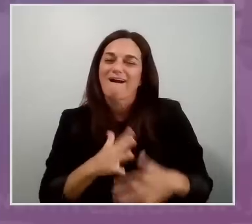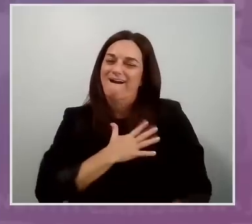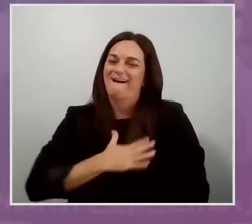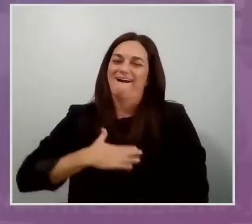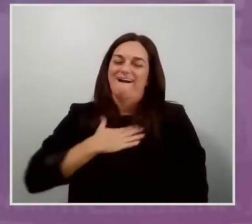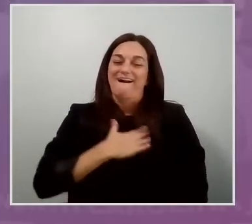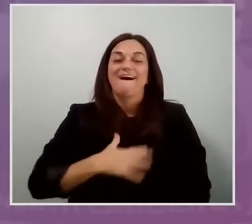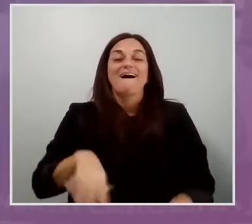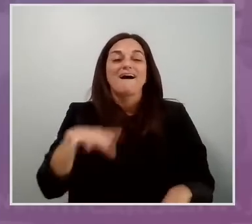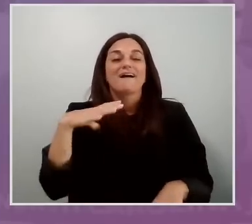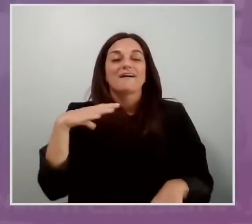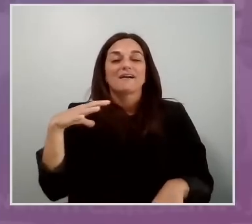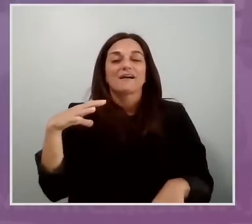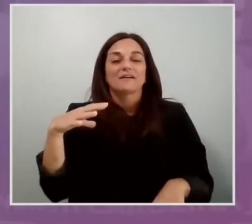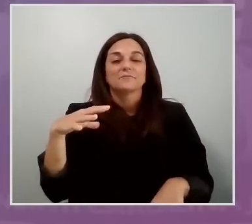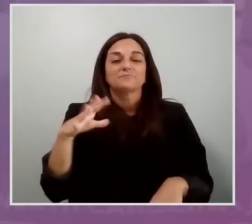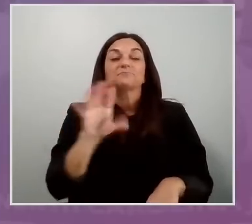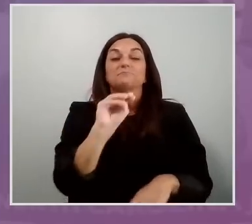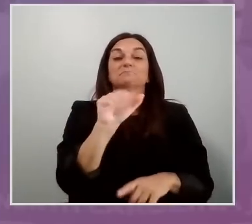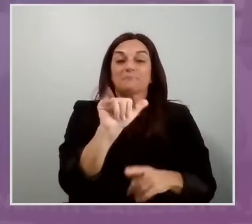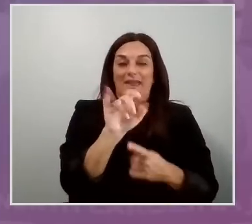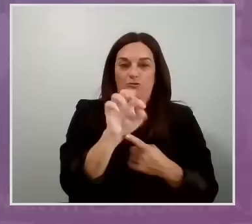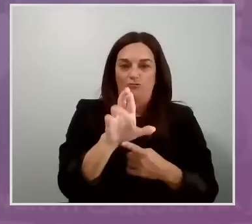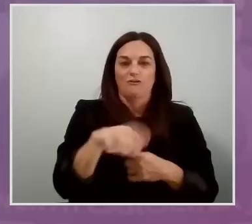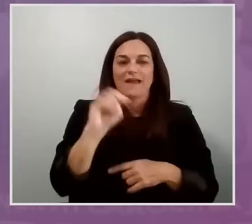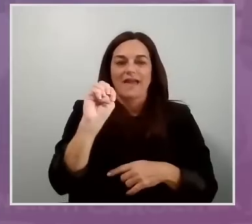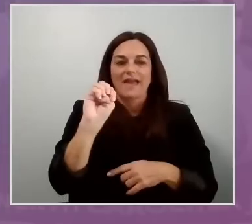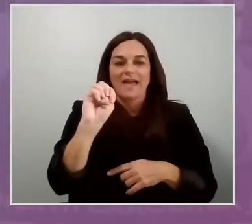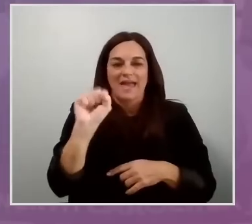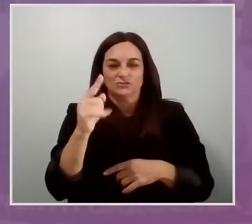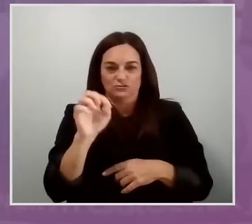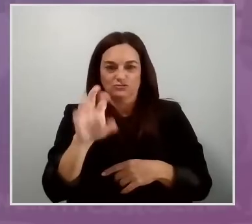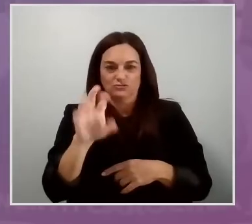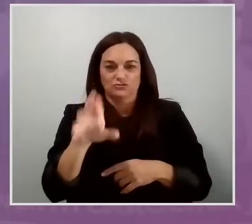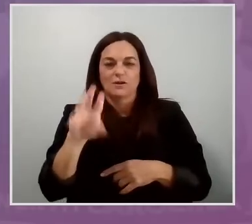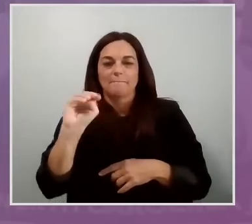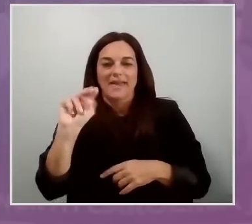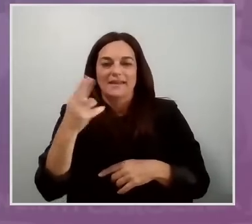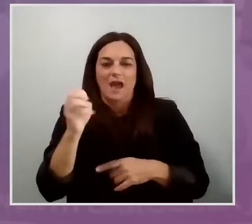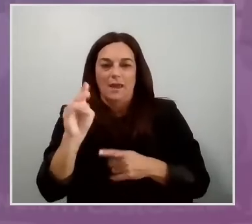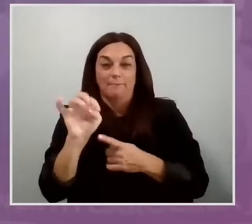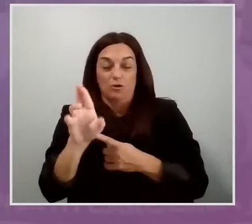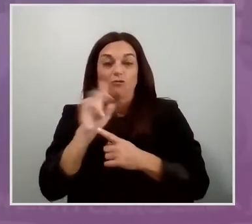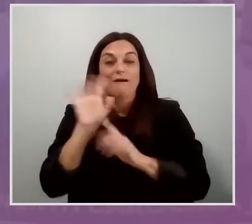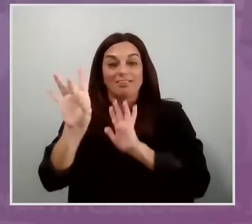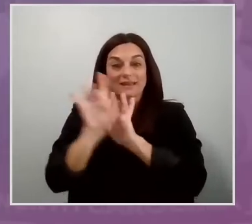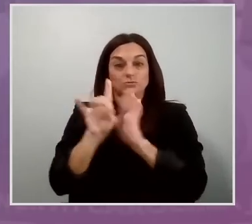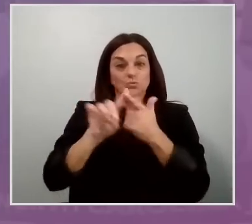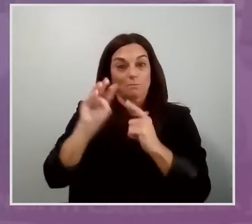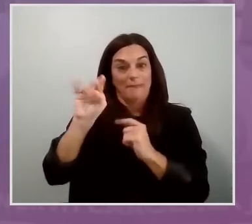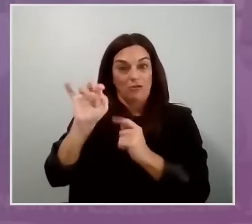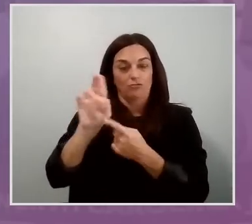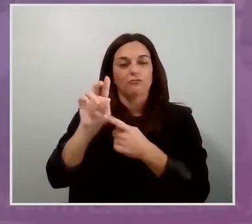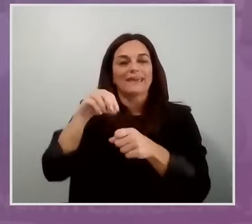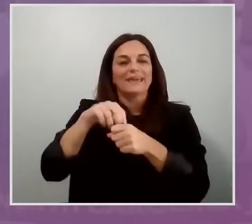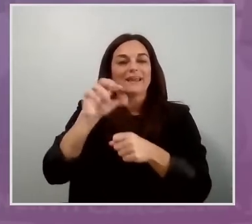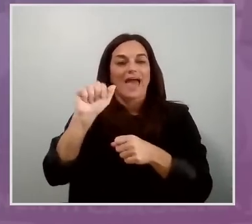PLACE TO VISIT AND LIVE AND VACATION.